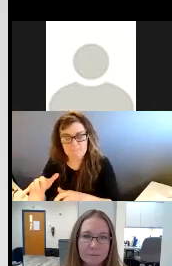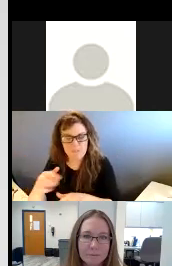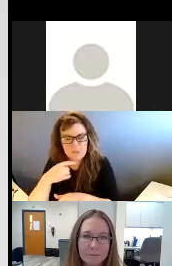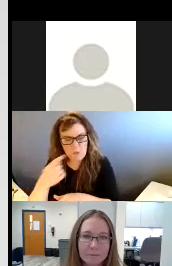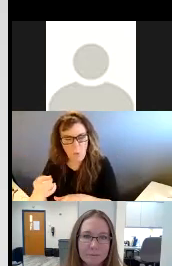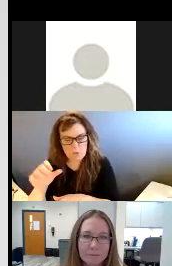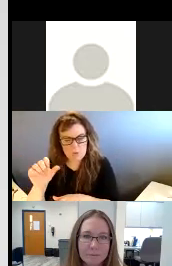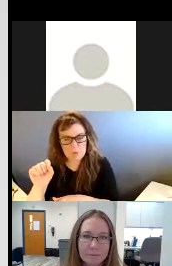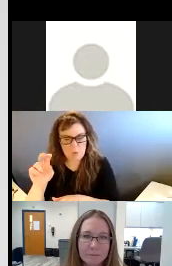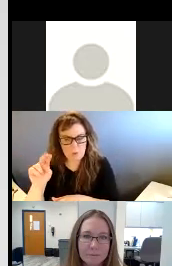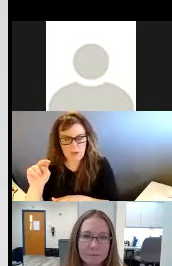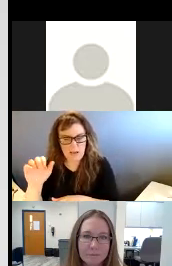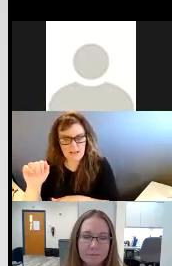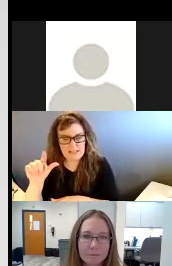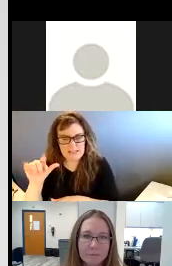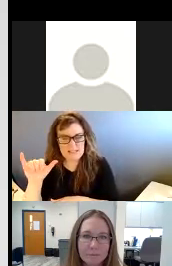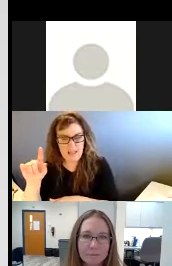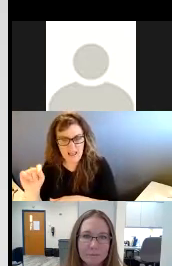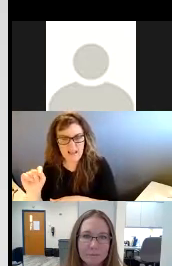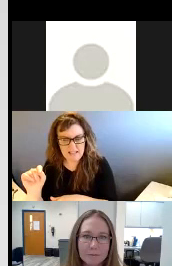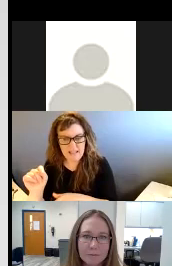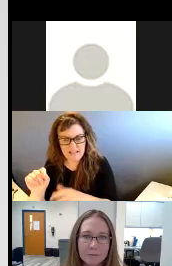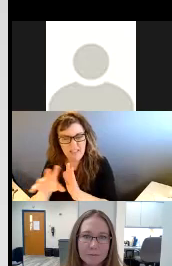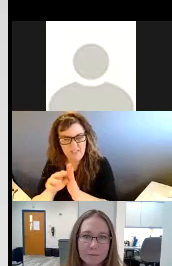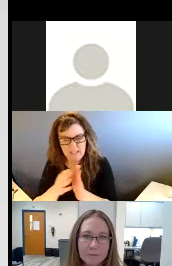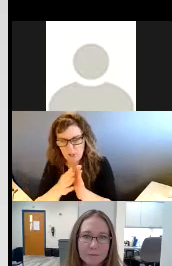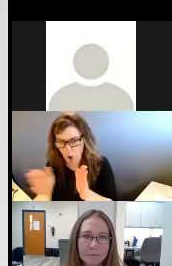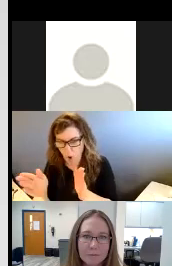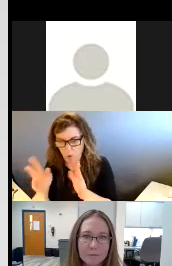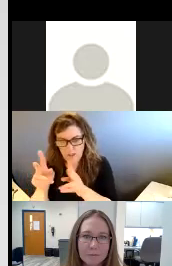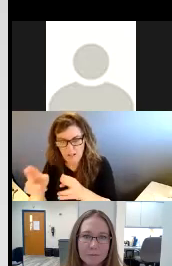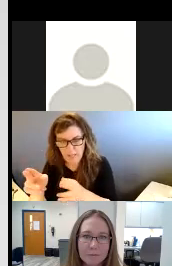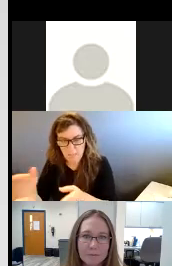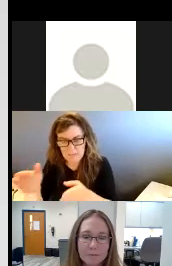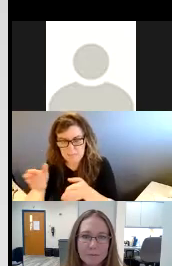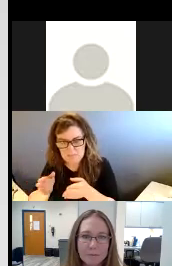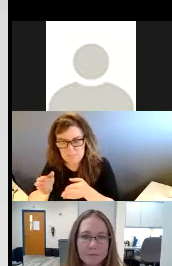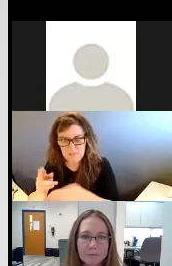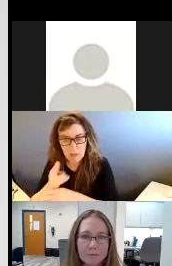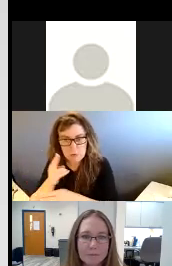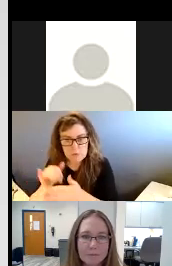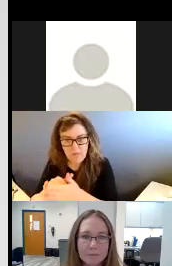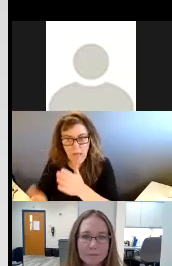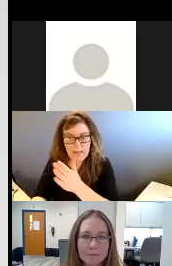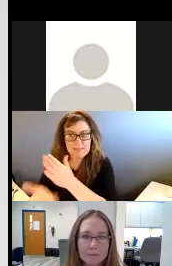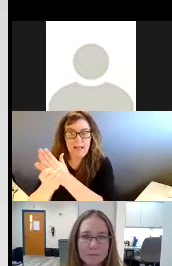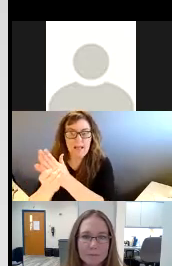TAKE STILL SHOTS FOR THEIR WRITE-UP, WHICH IS REALLY USEFUL.